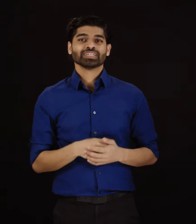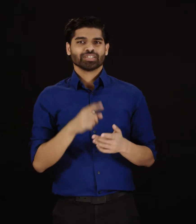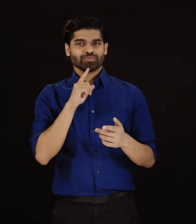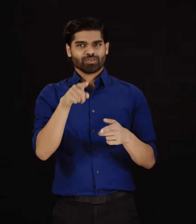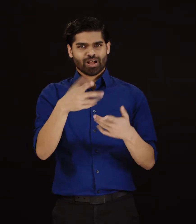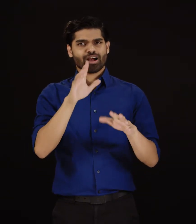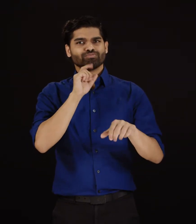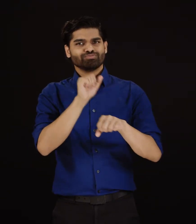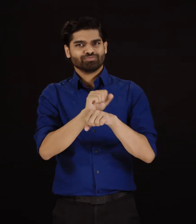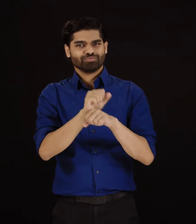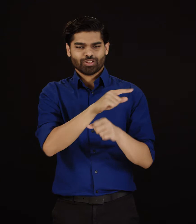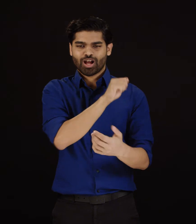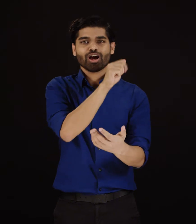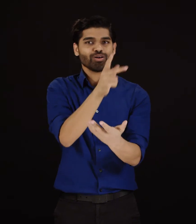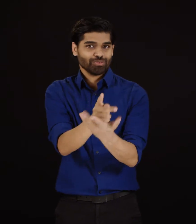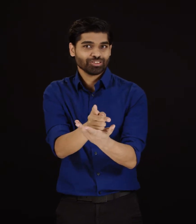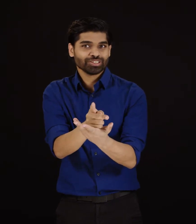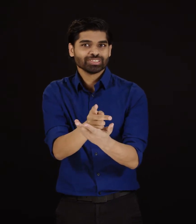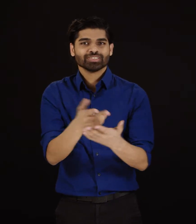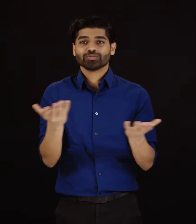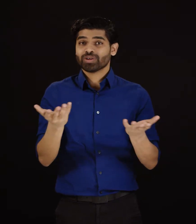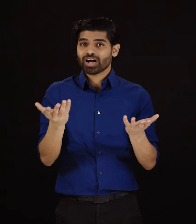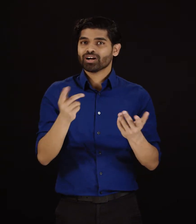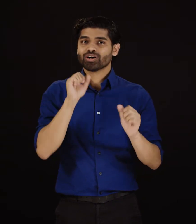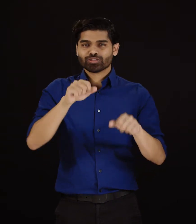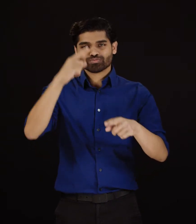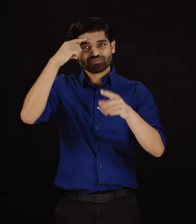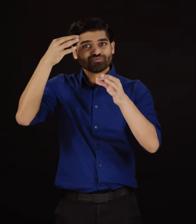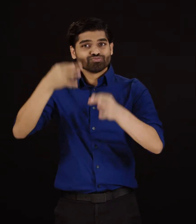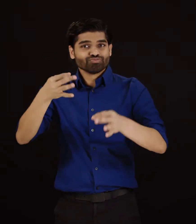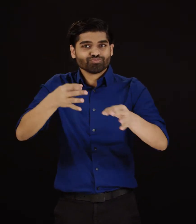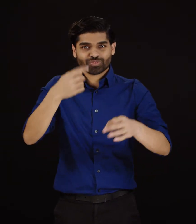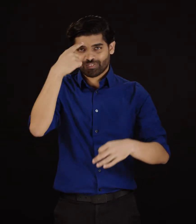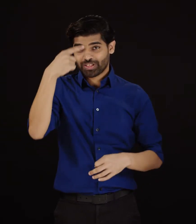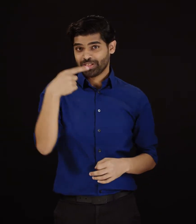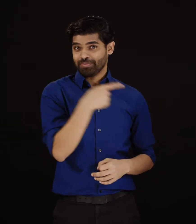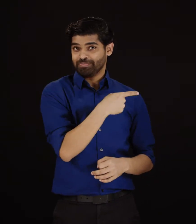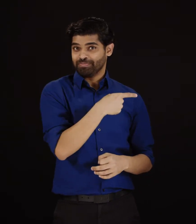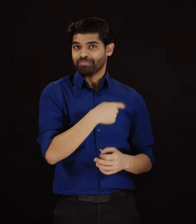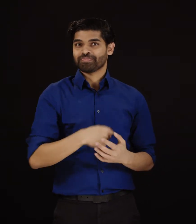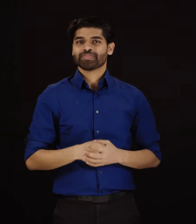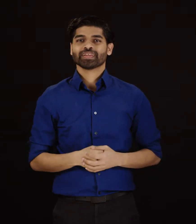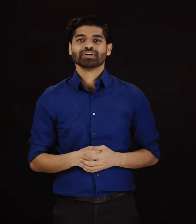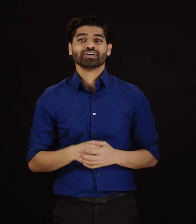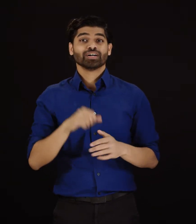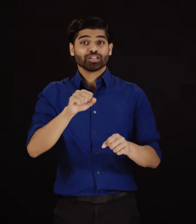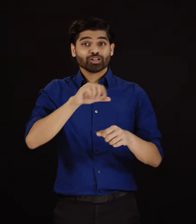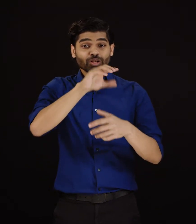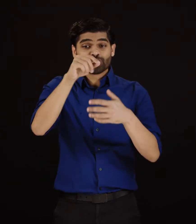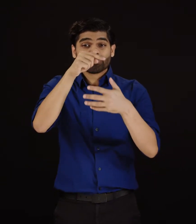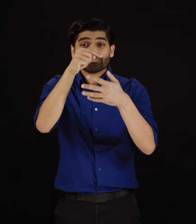An authorized user is an individual who is trusted by the account holder and has been authorized to make decisions on